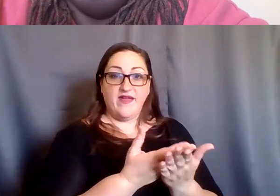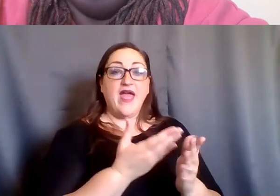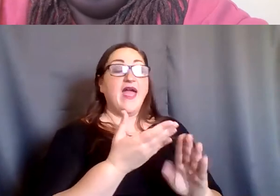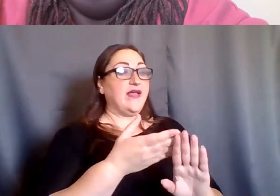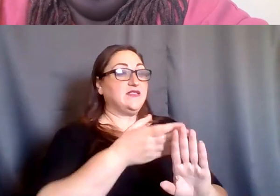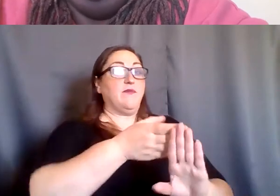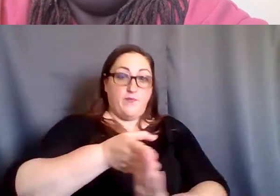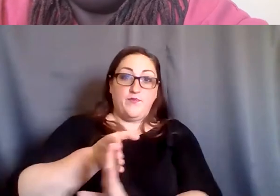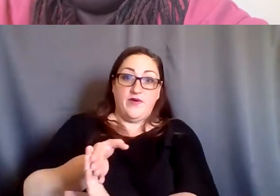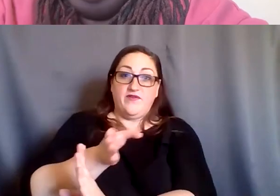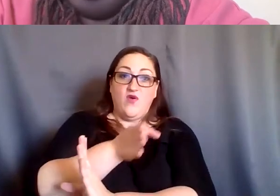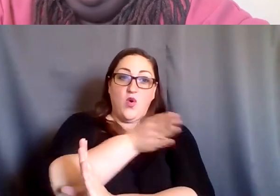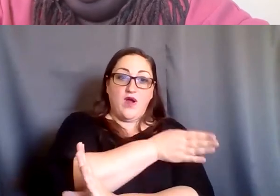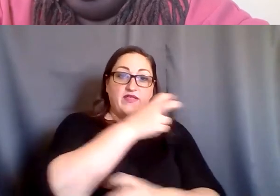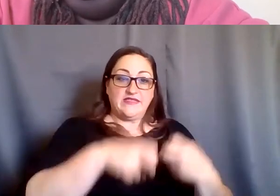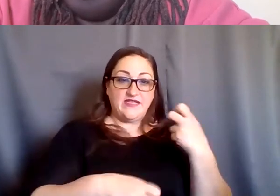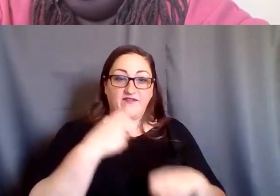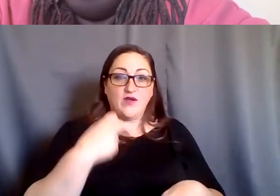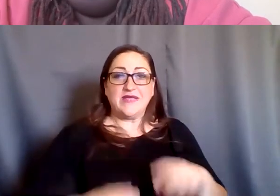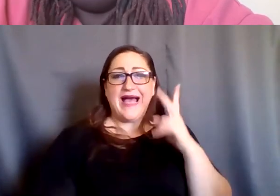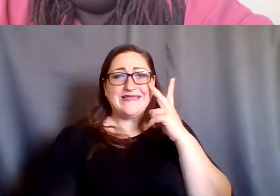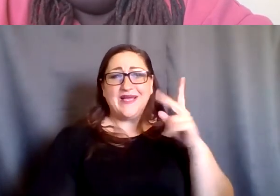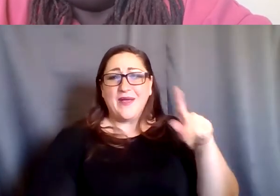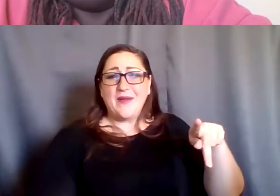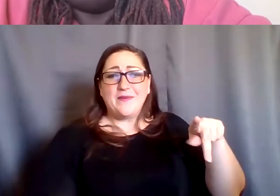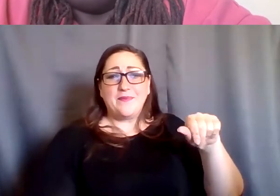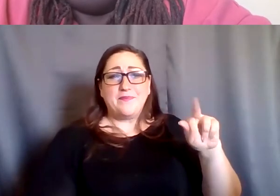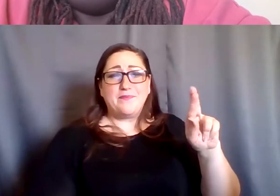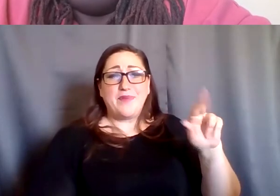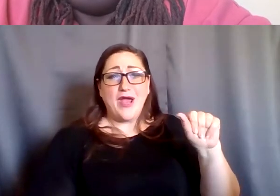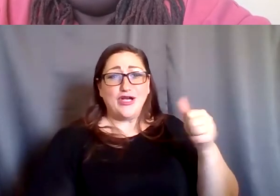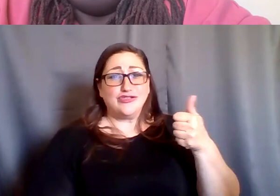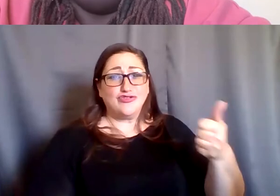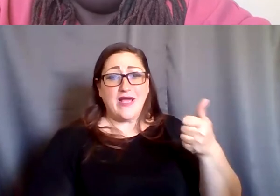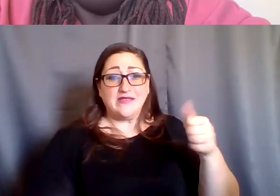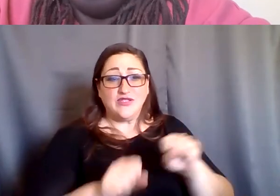I used to use paratransit systems to get from point A to point B, and they are a nightmare.